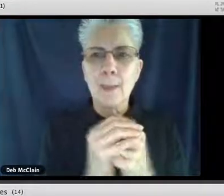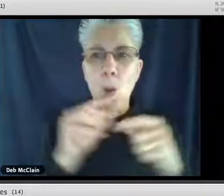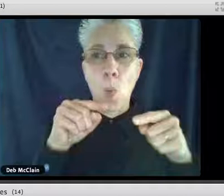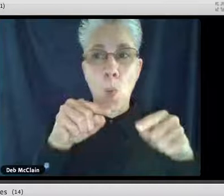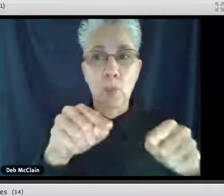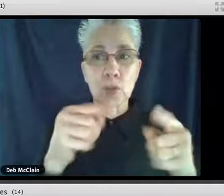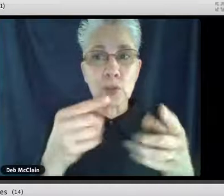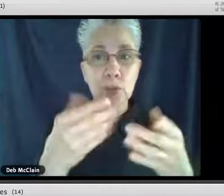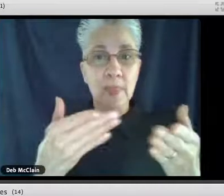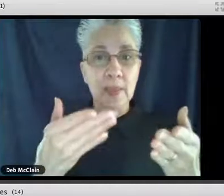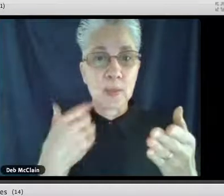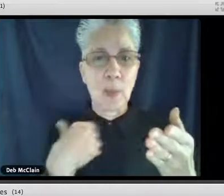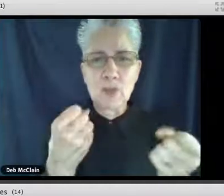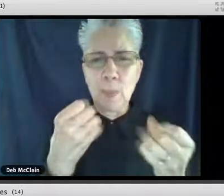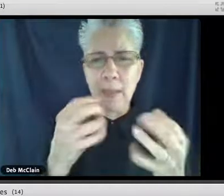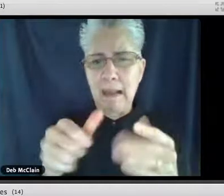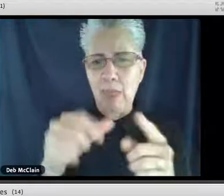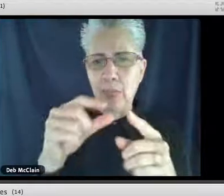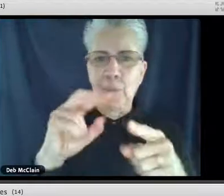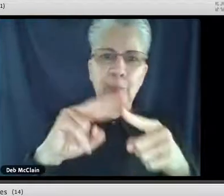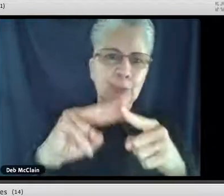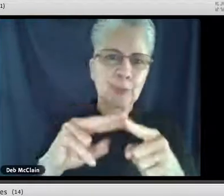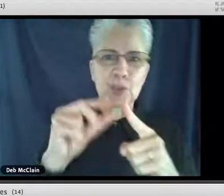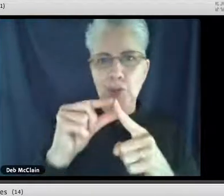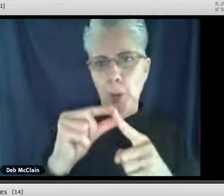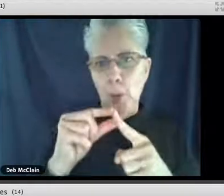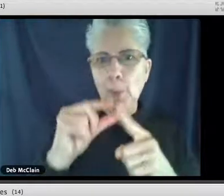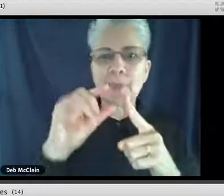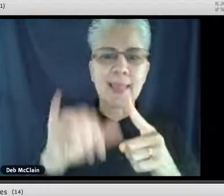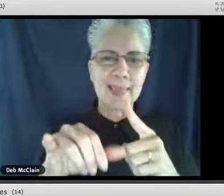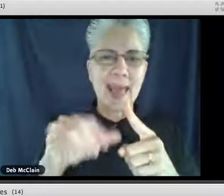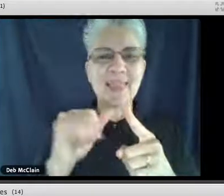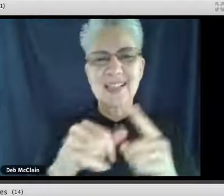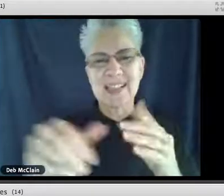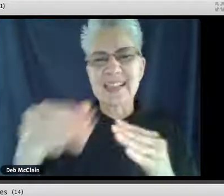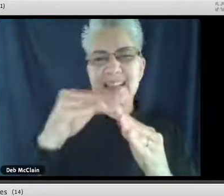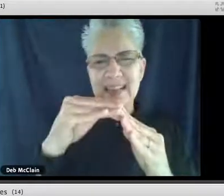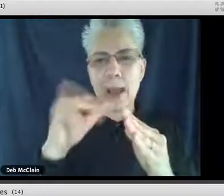And we have so many other terms. That's just sort of the tip of the iceberg, and I'm saying, "hoopla," because I watched something